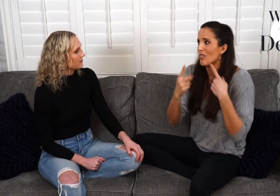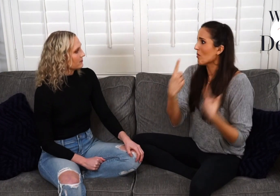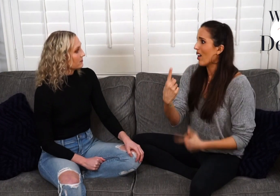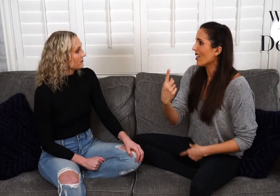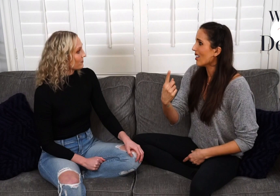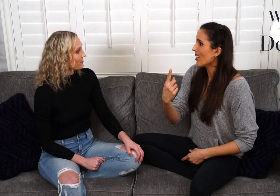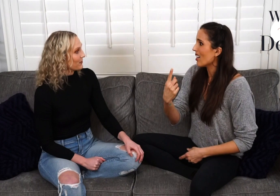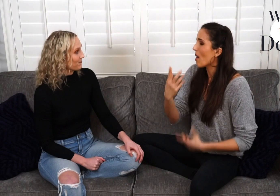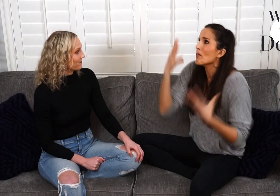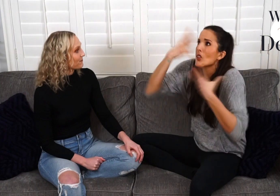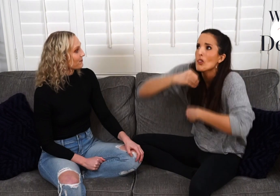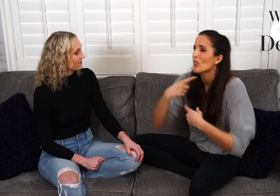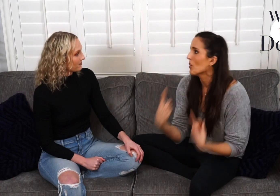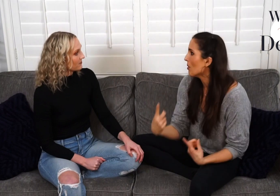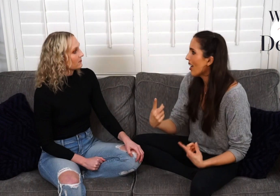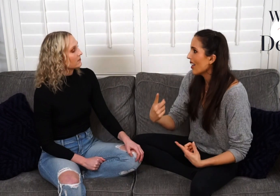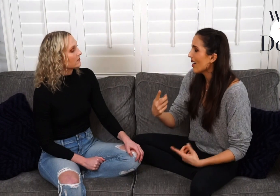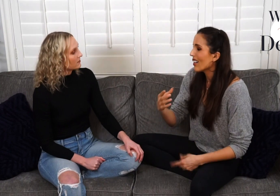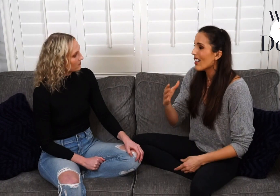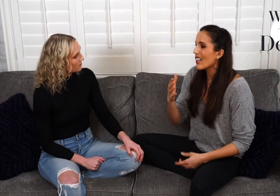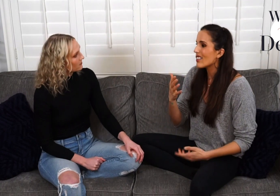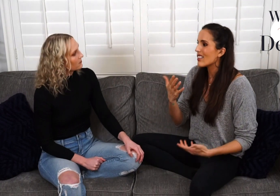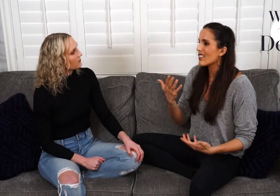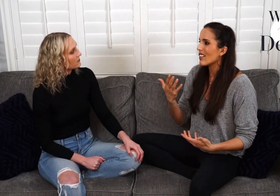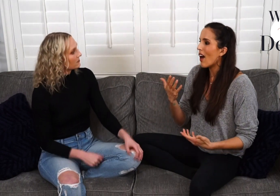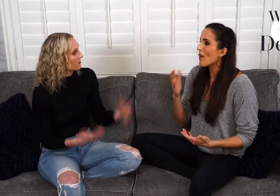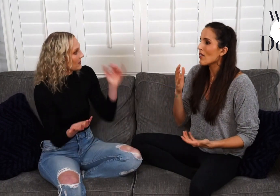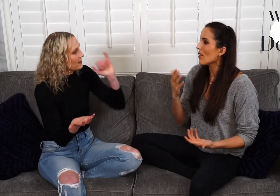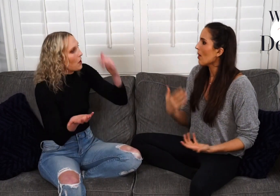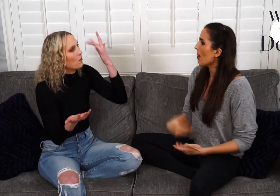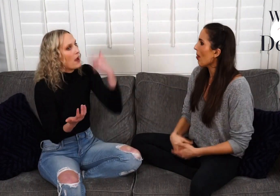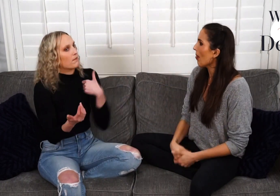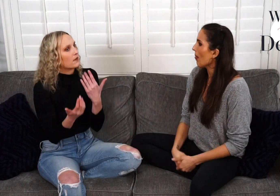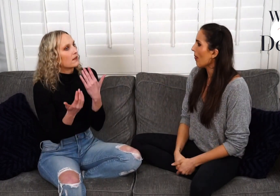one and a beautiful one? And so... - Yeah. And that's